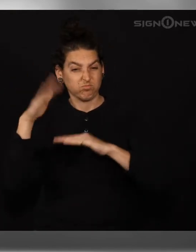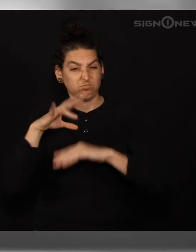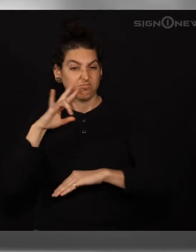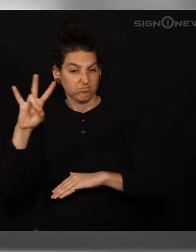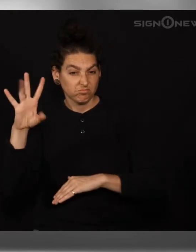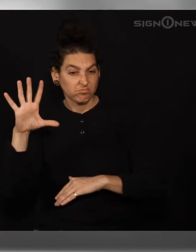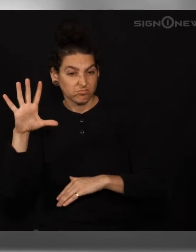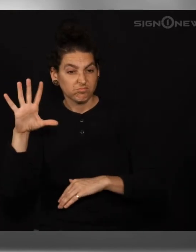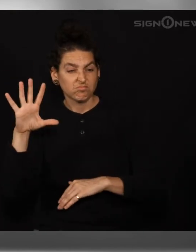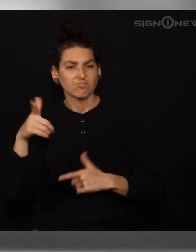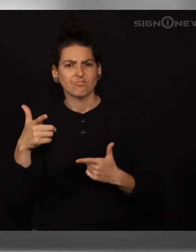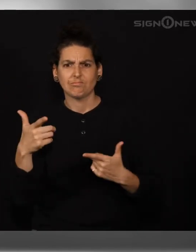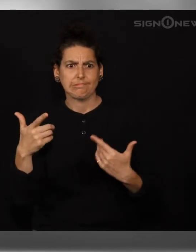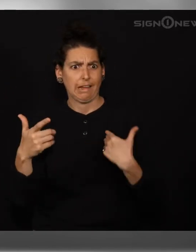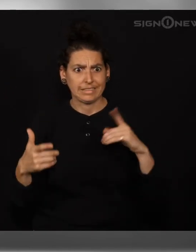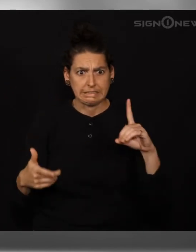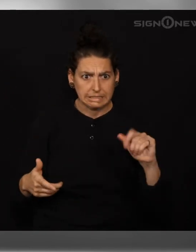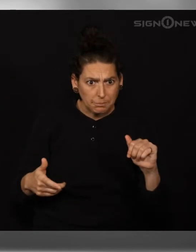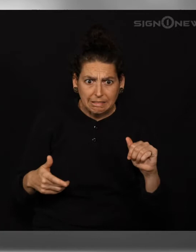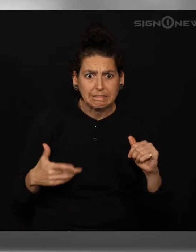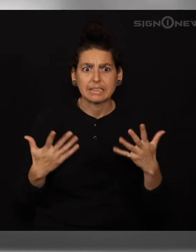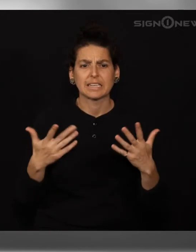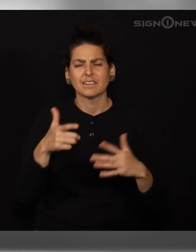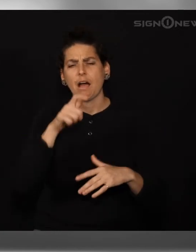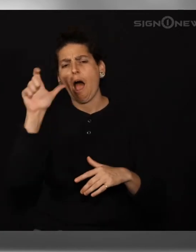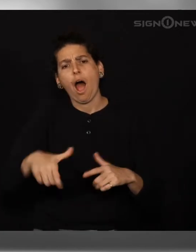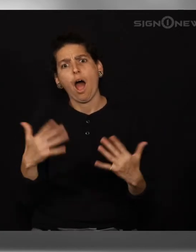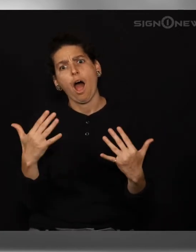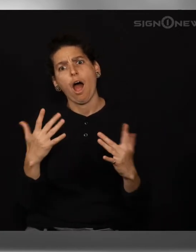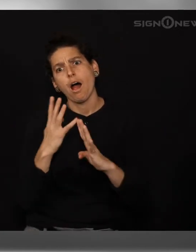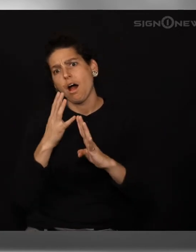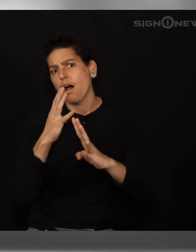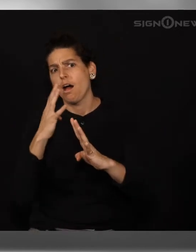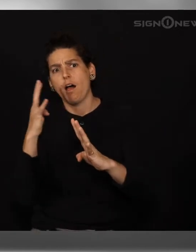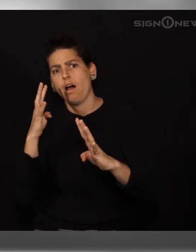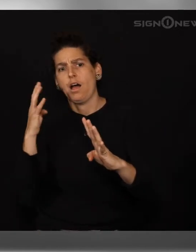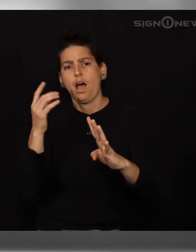you do not have to wait in line as long as you go to vote between 9:30am and 4:30pm.